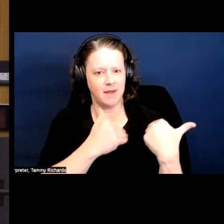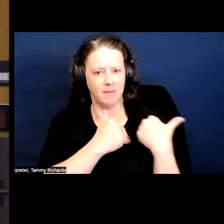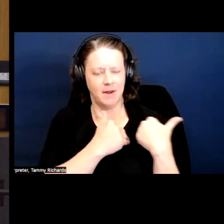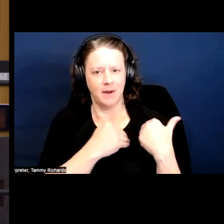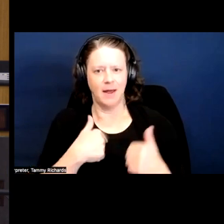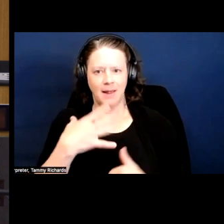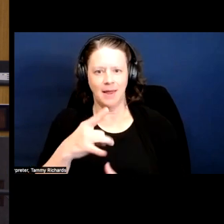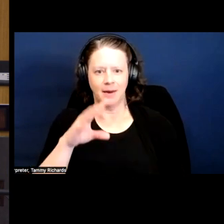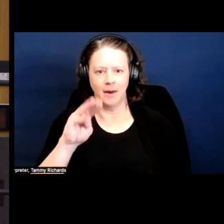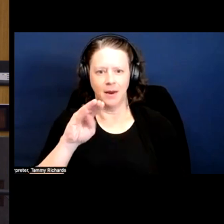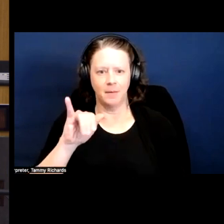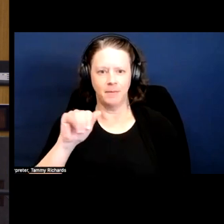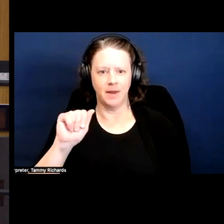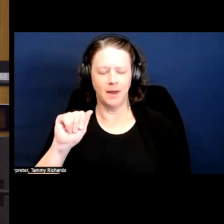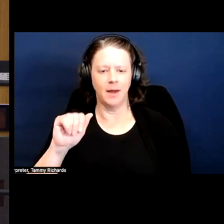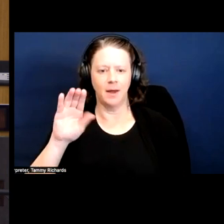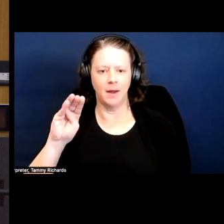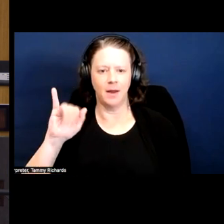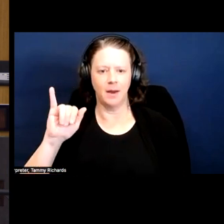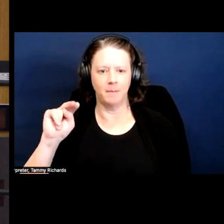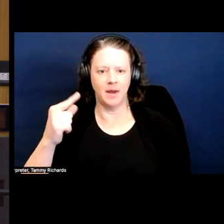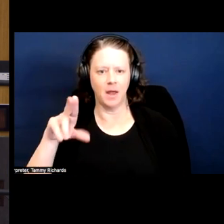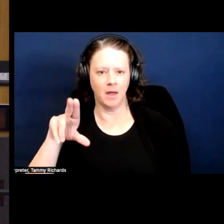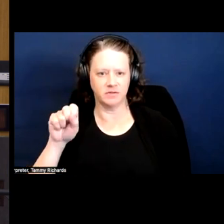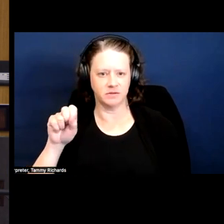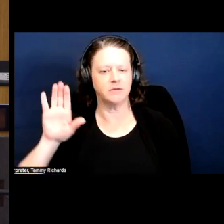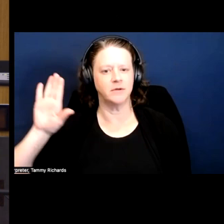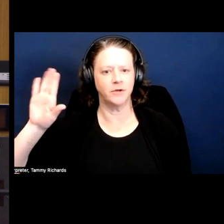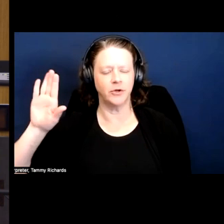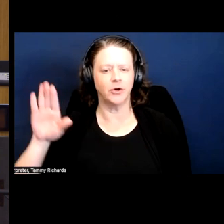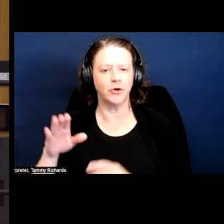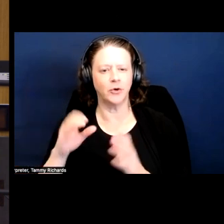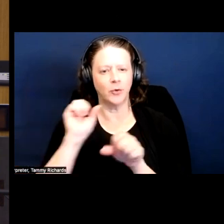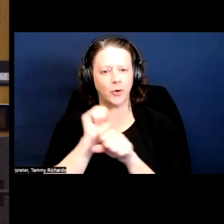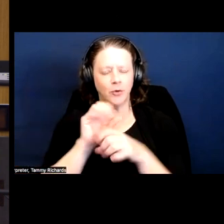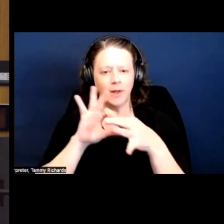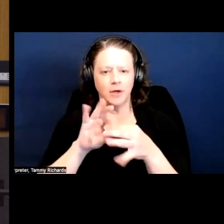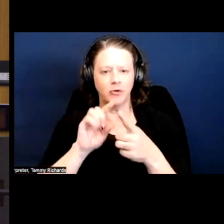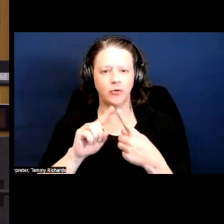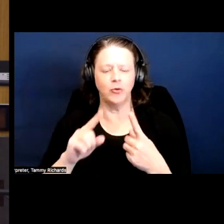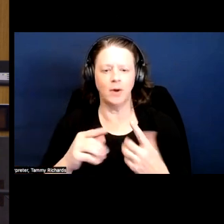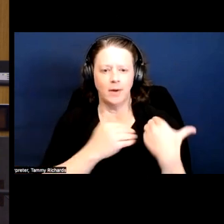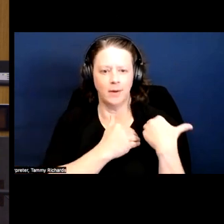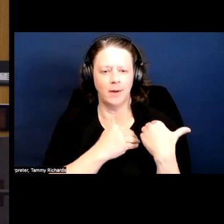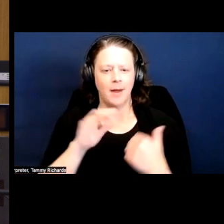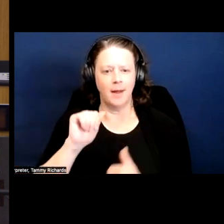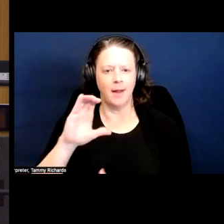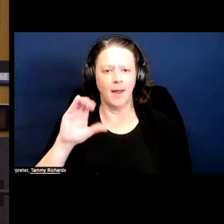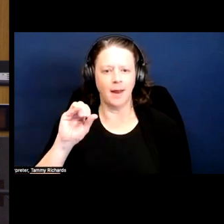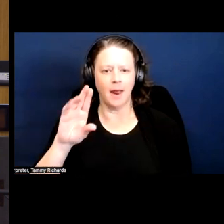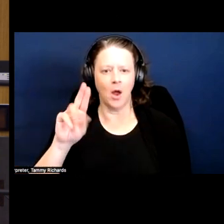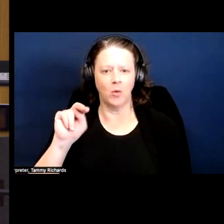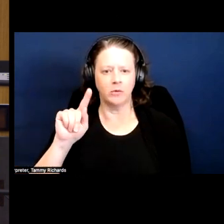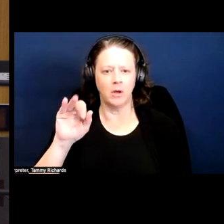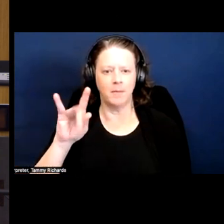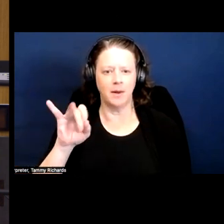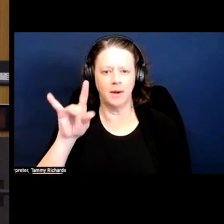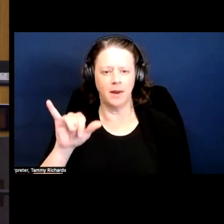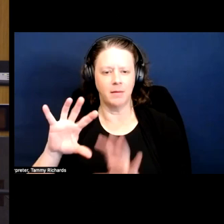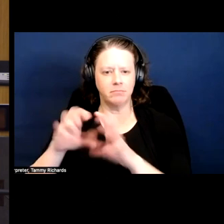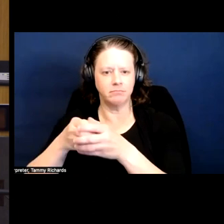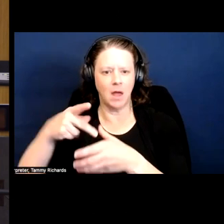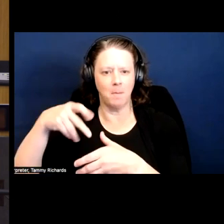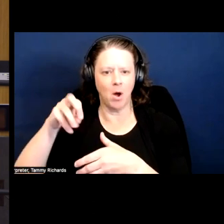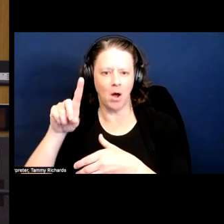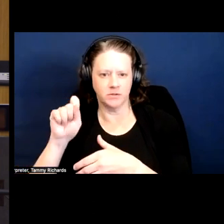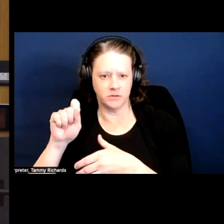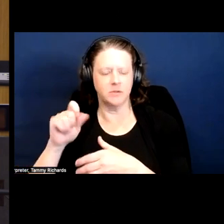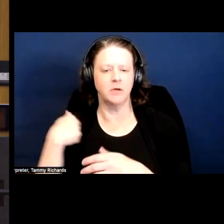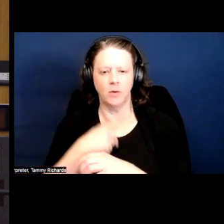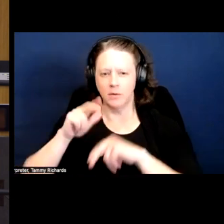Mia Mingus and building relationships where we are healing